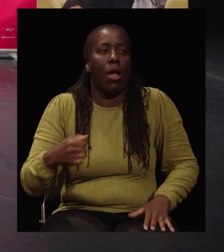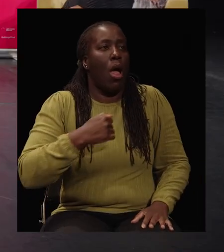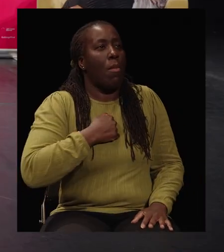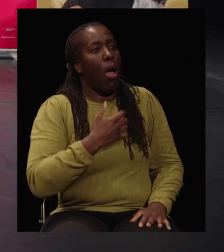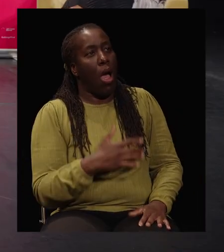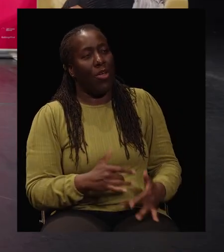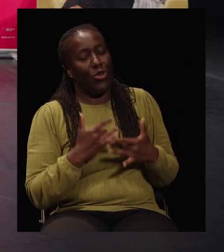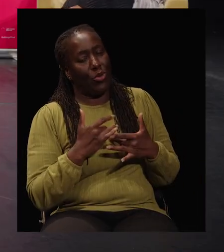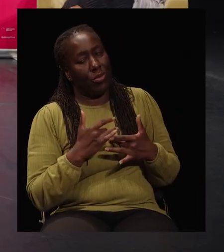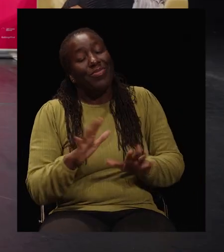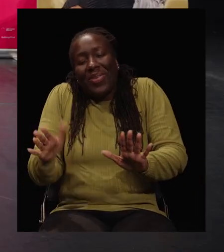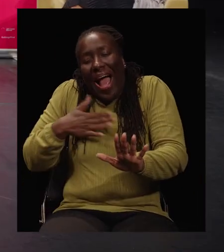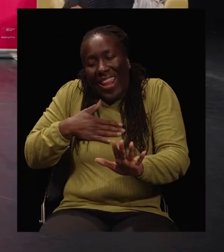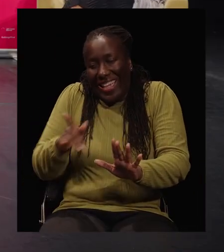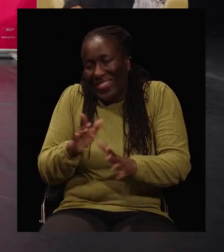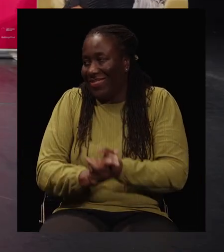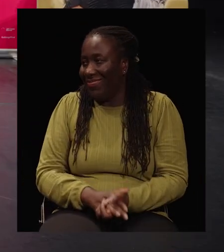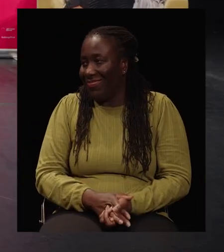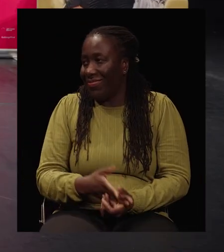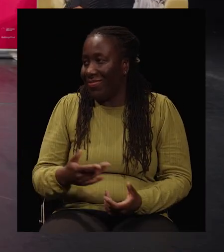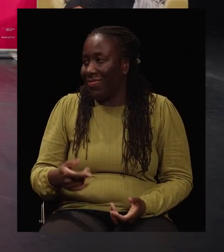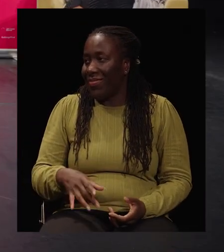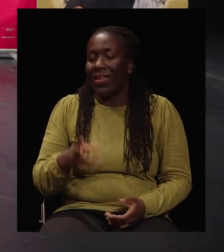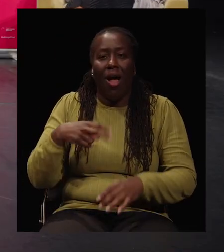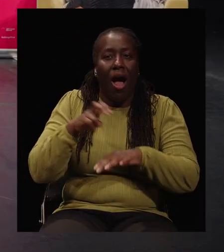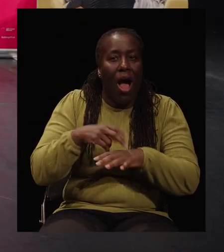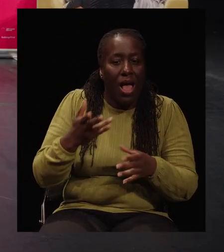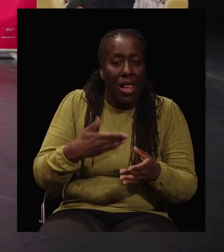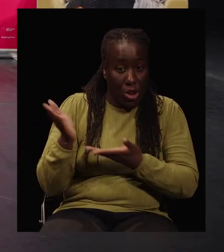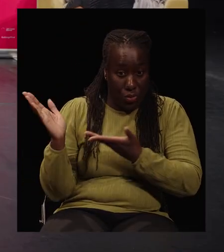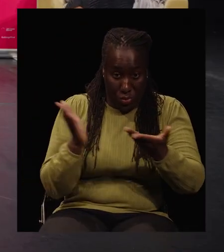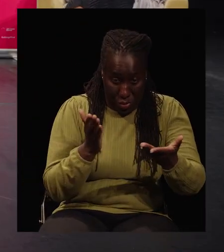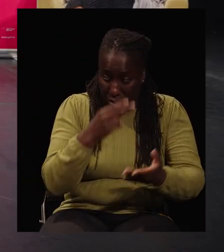We'd like your take. Ireland has just introduced an artist's basic income